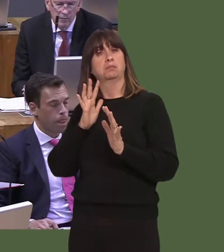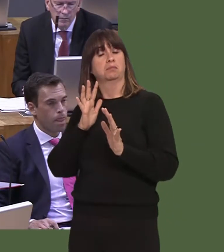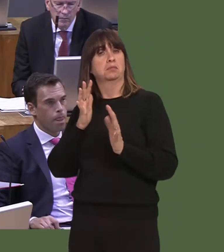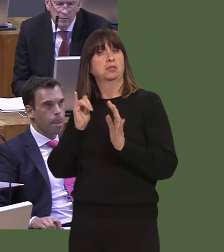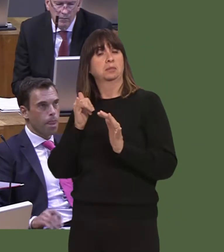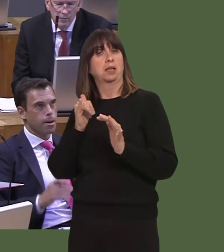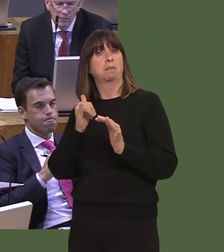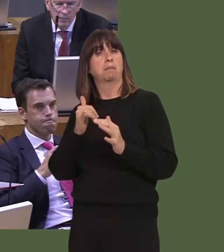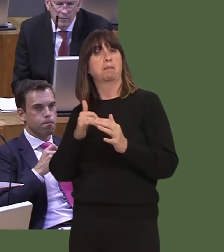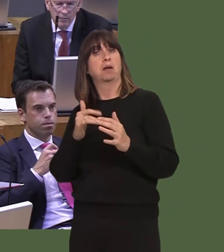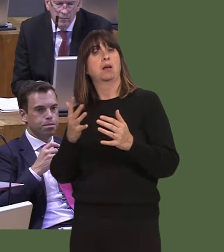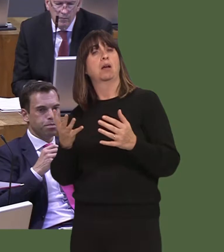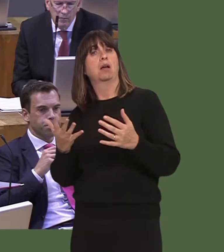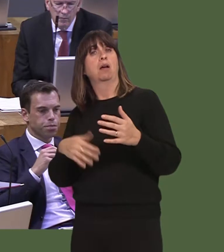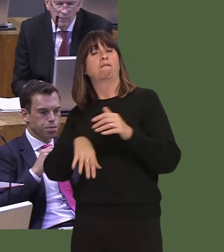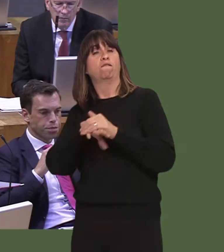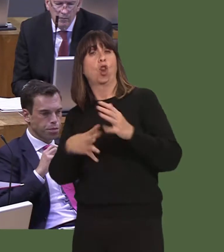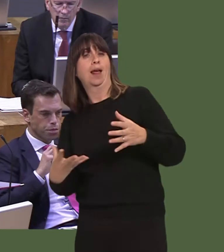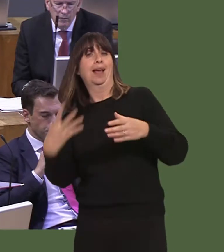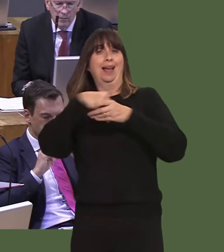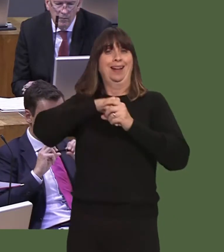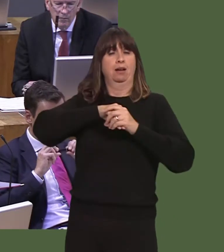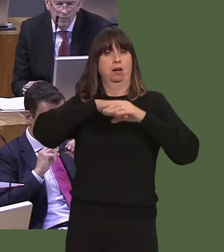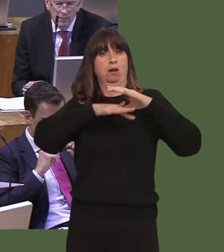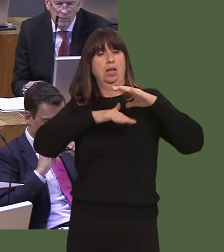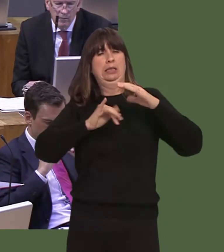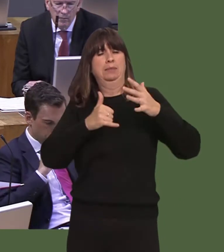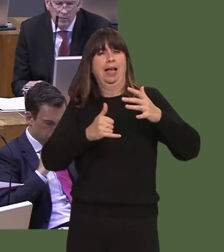full incorporation in areas where some legal problems can be created.